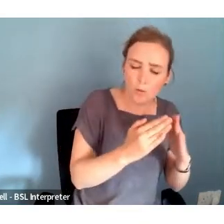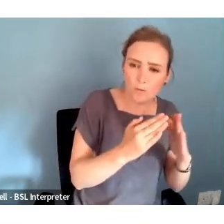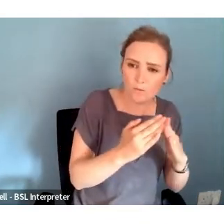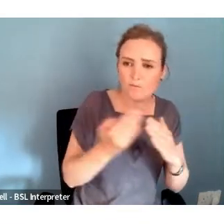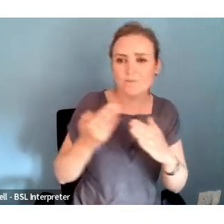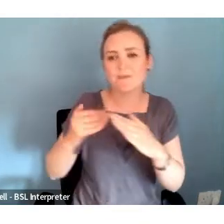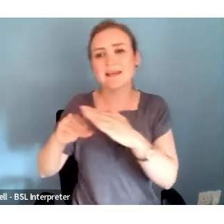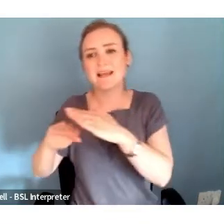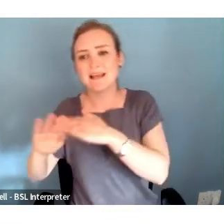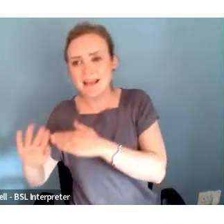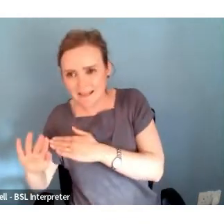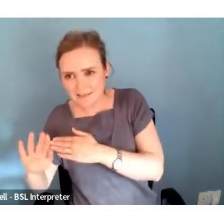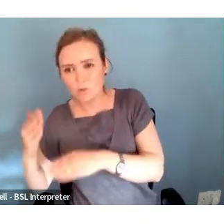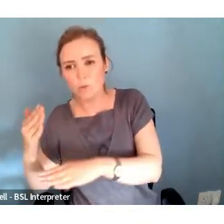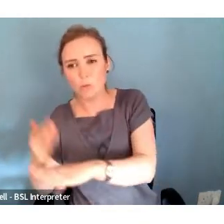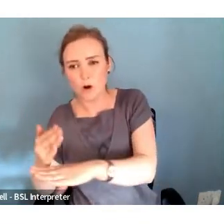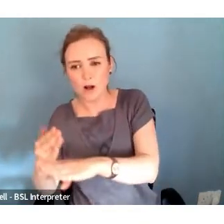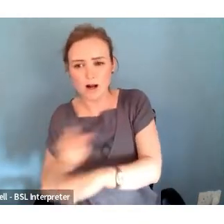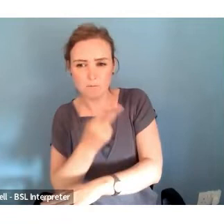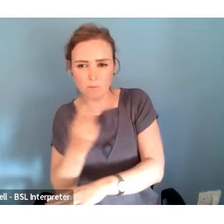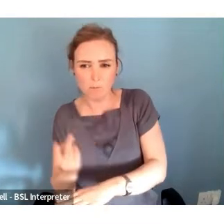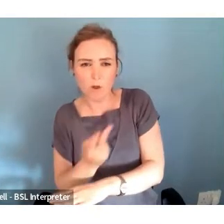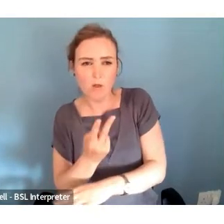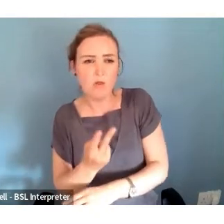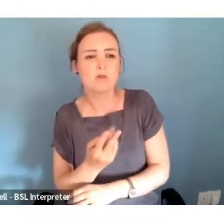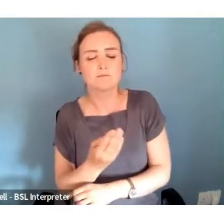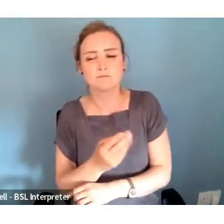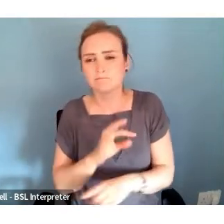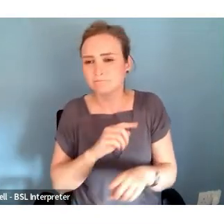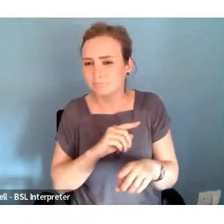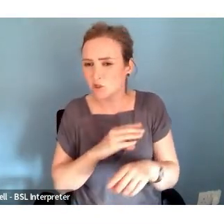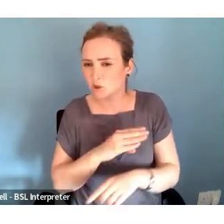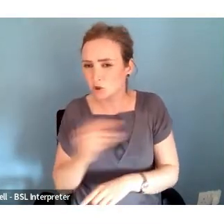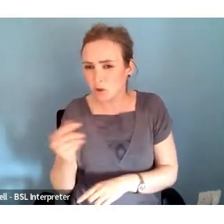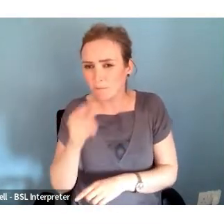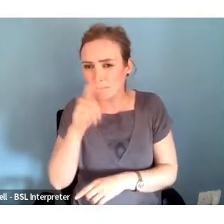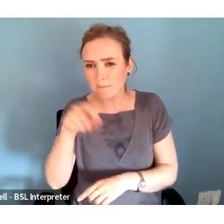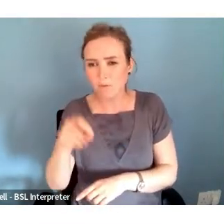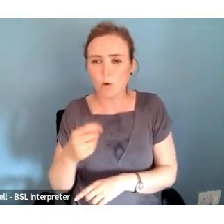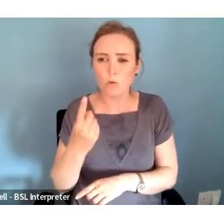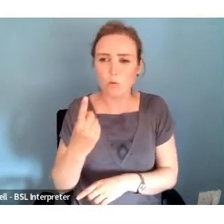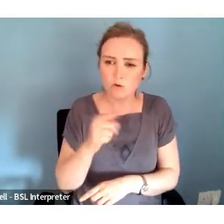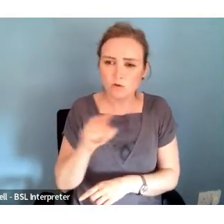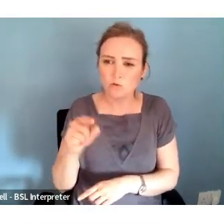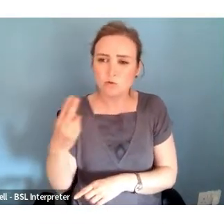most people one or two days a well in the office nearest to their home location. And people